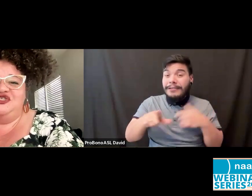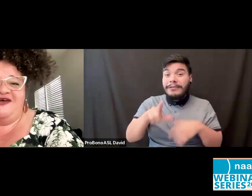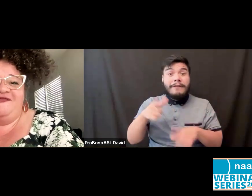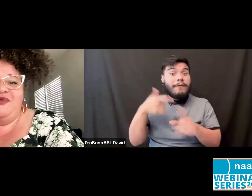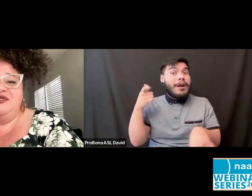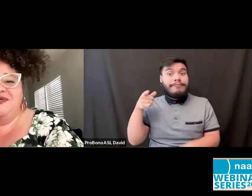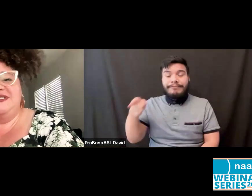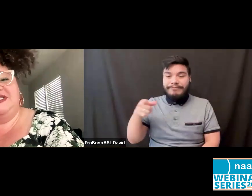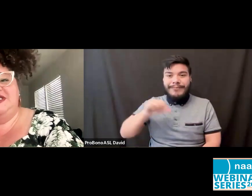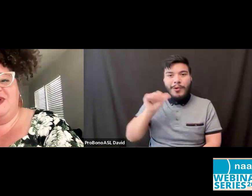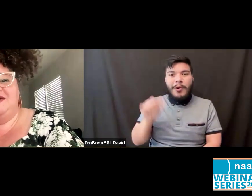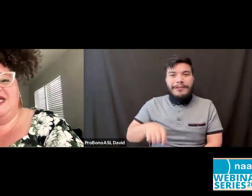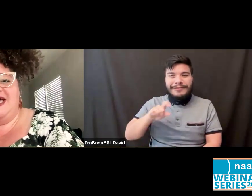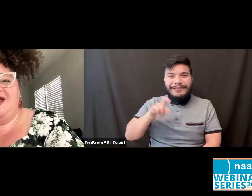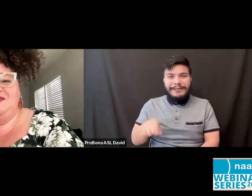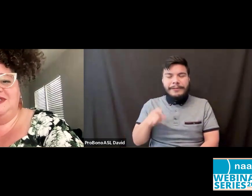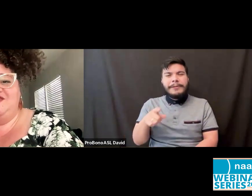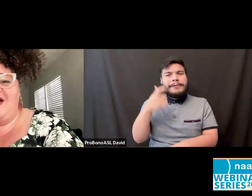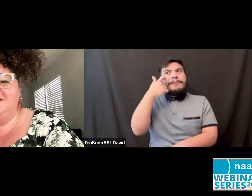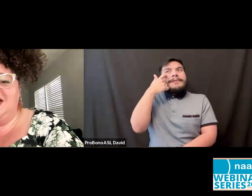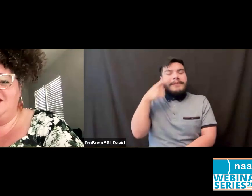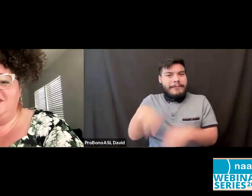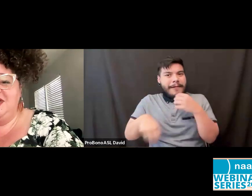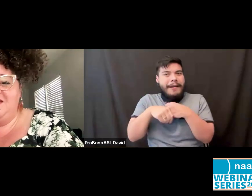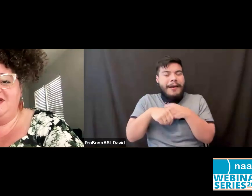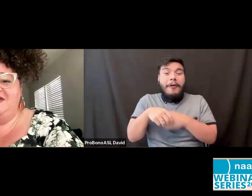Jeff most recently is proud to add host and travel documentarian